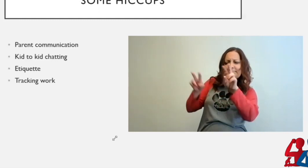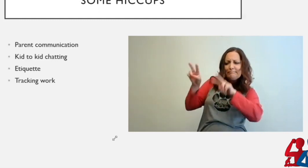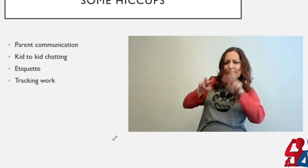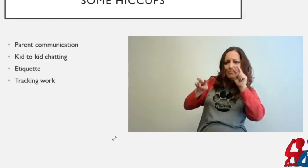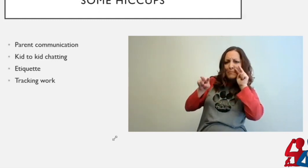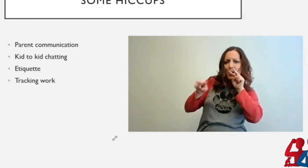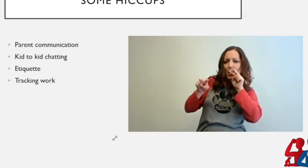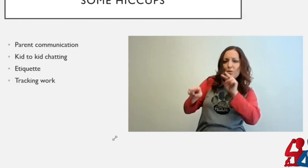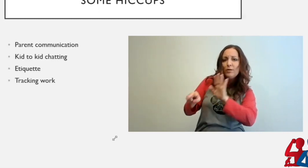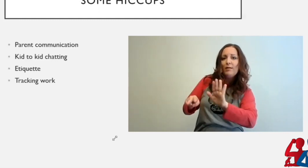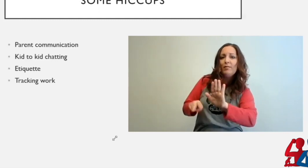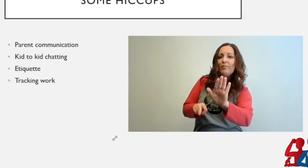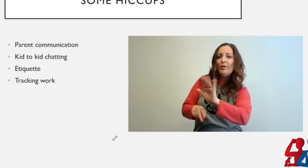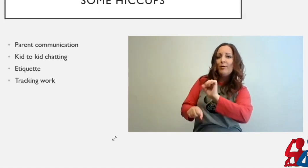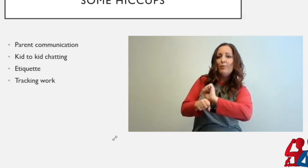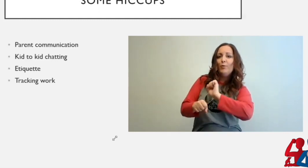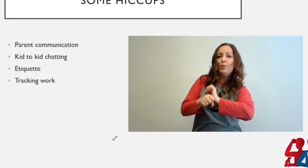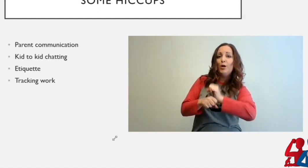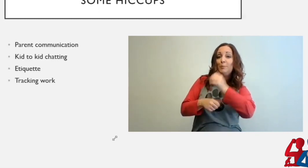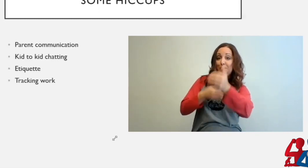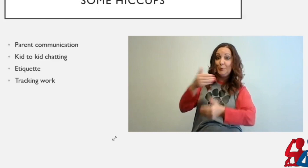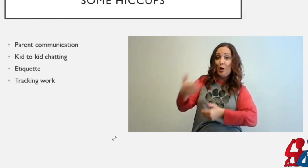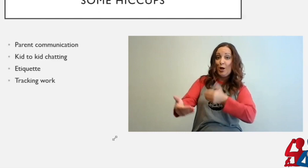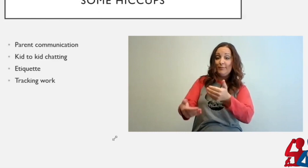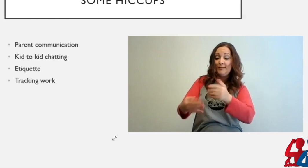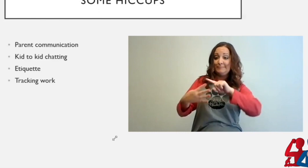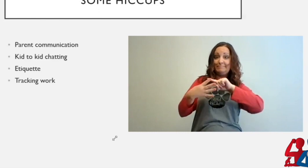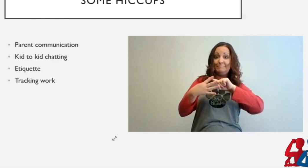and ways to track students work.